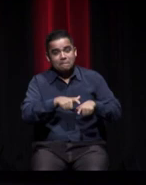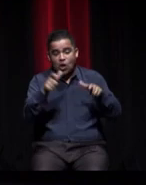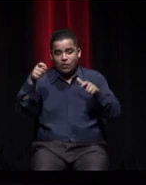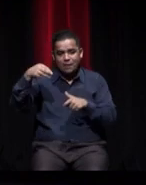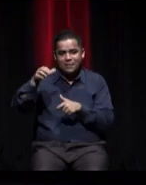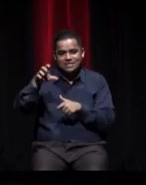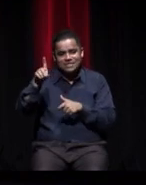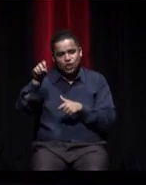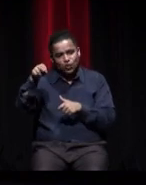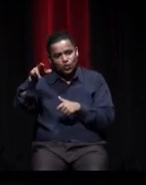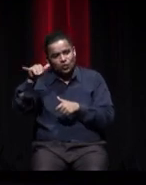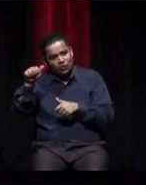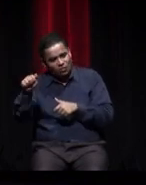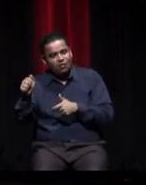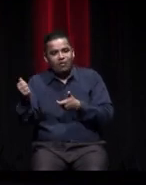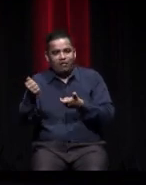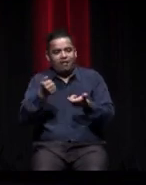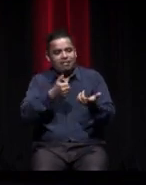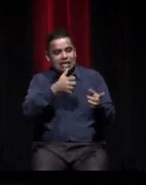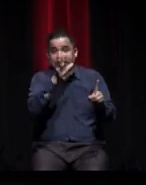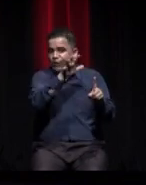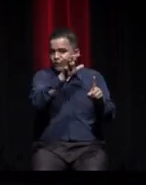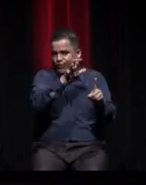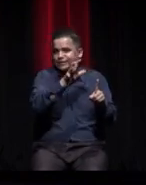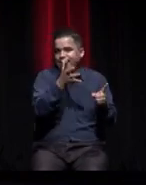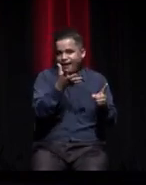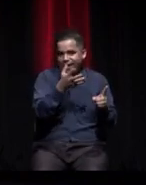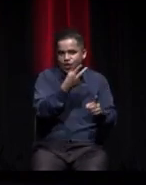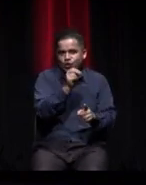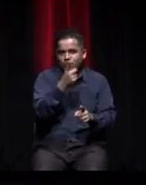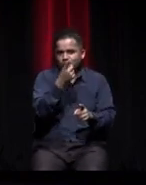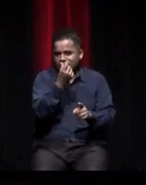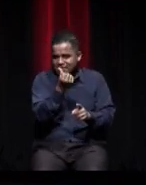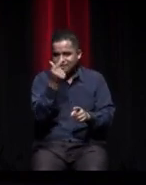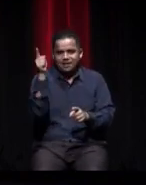that influenced in 2016 elections 2016 in the USA